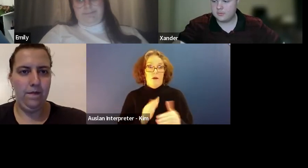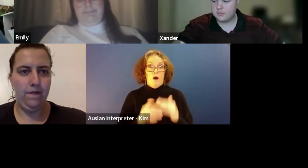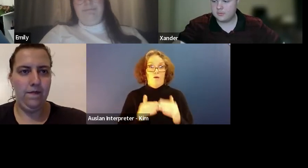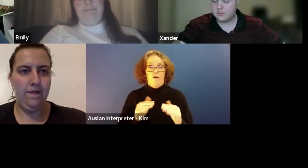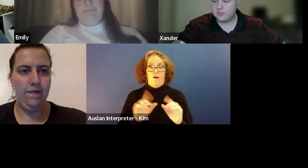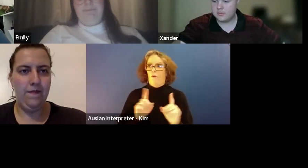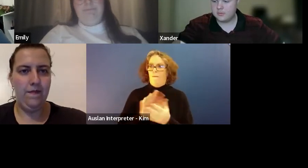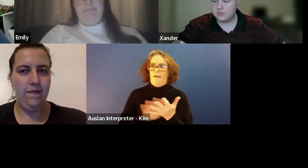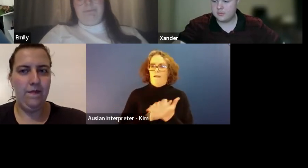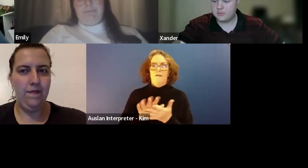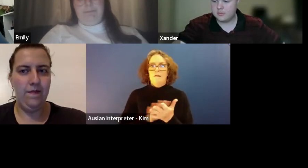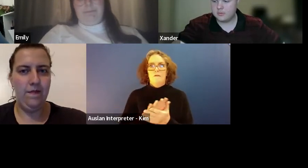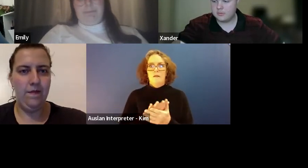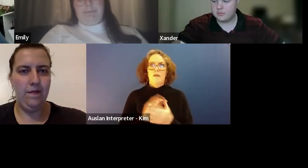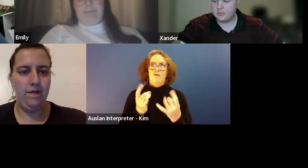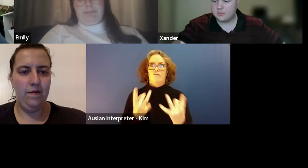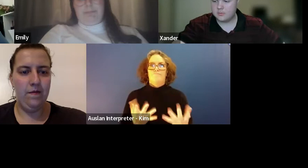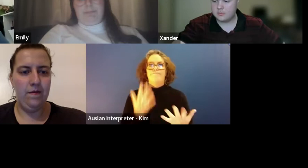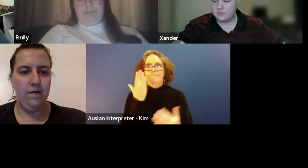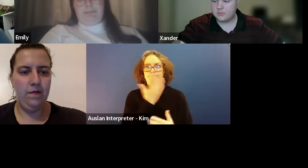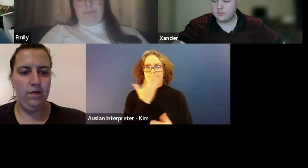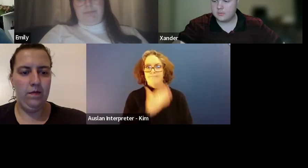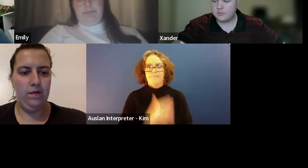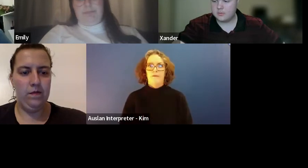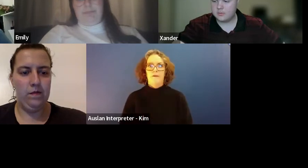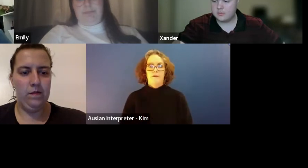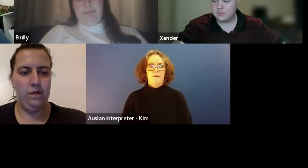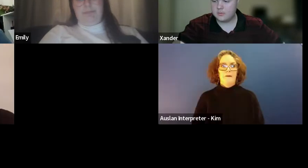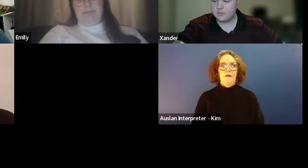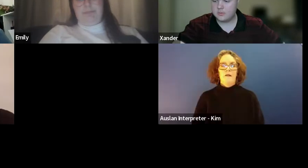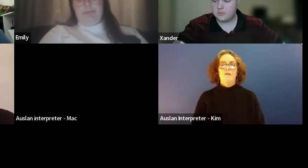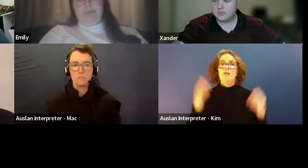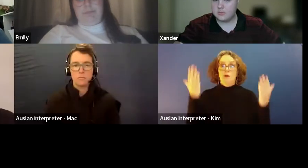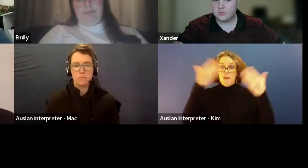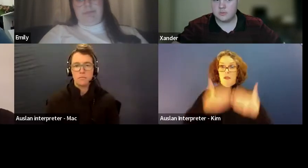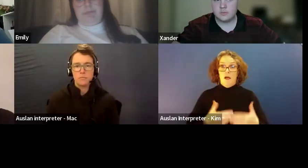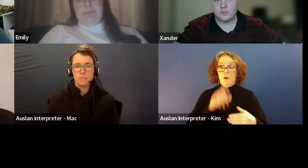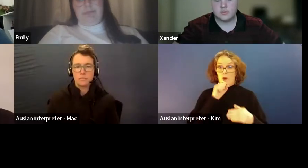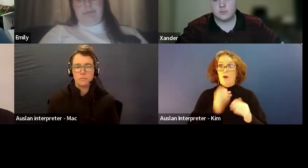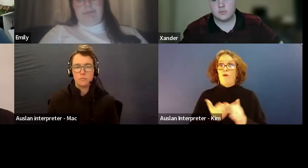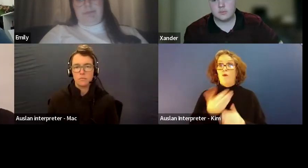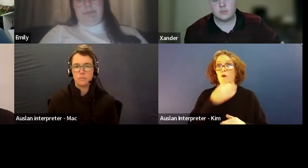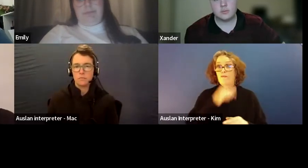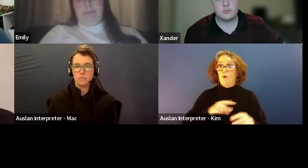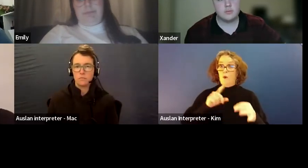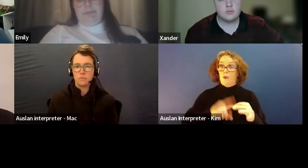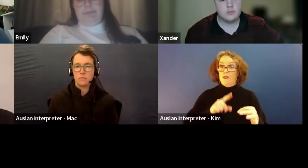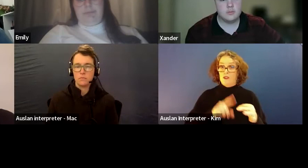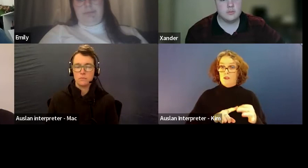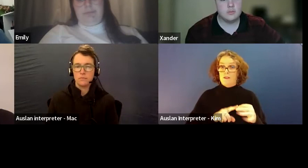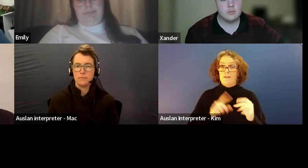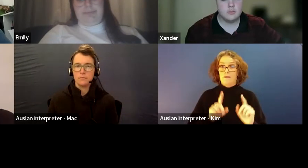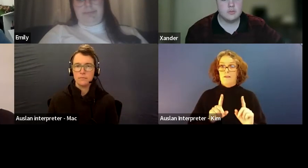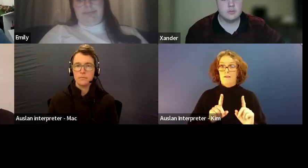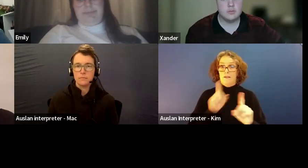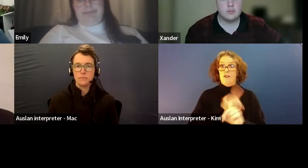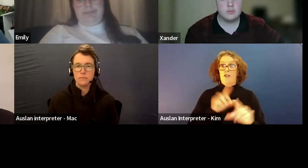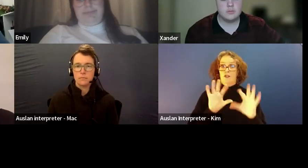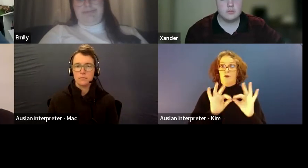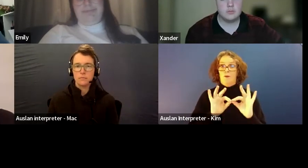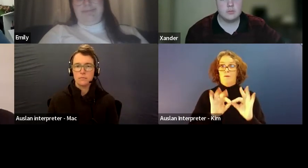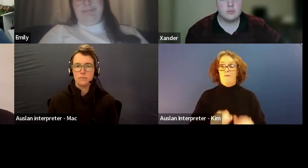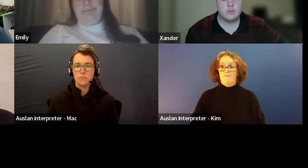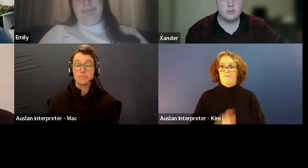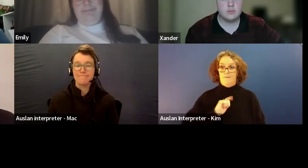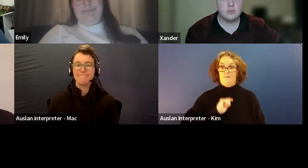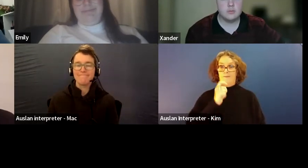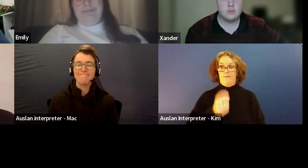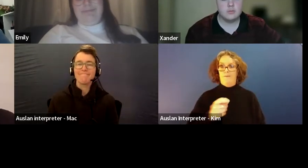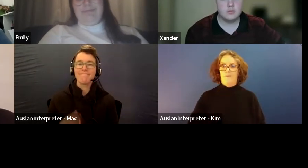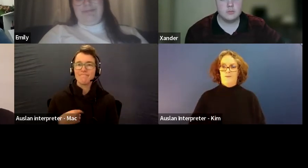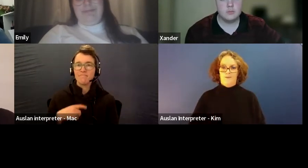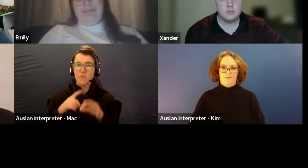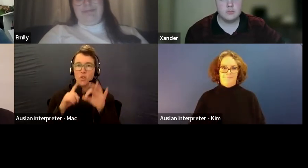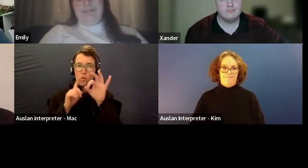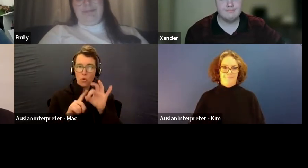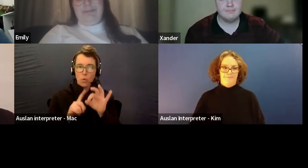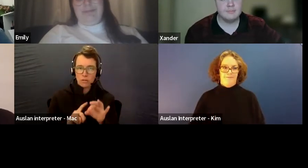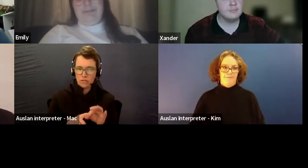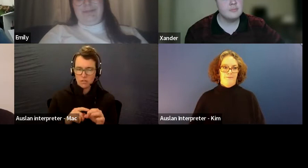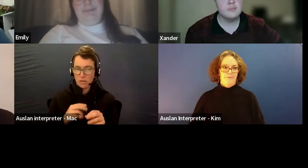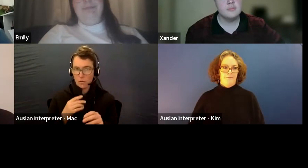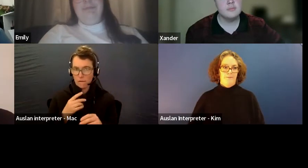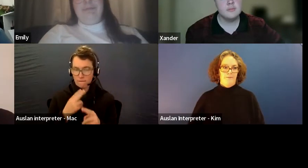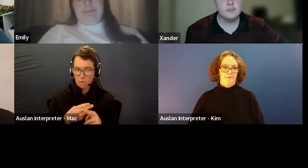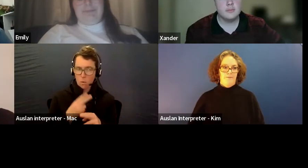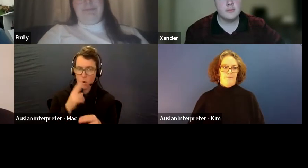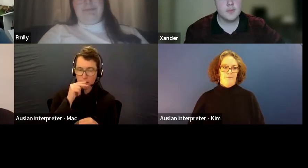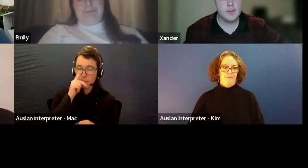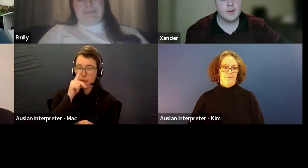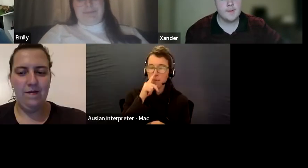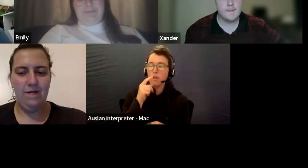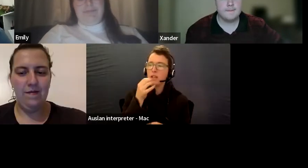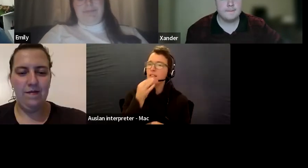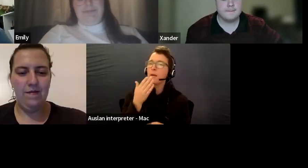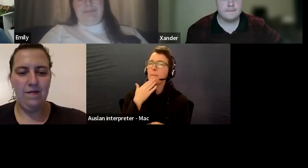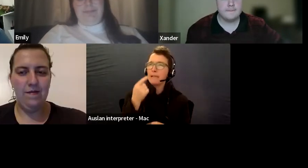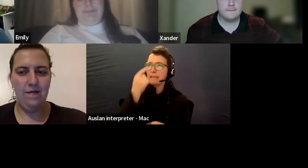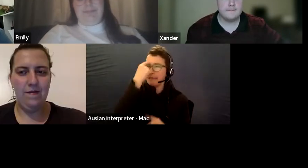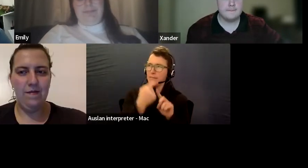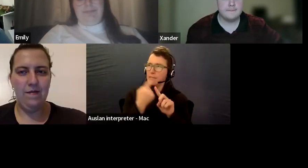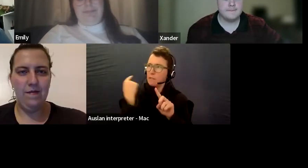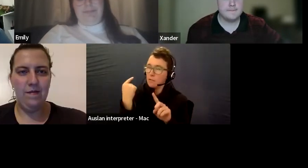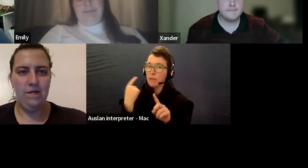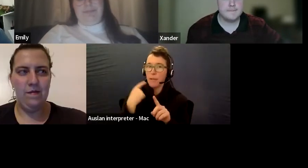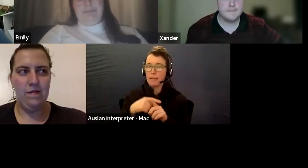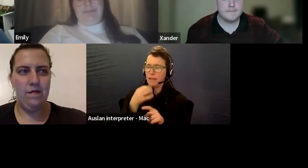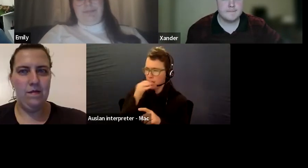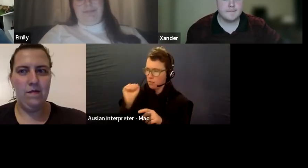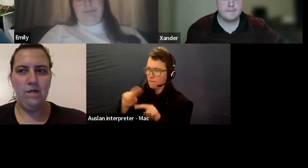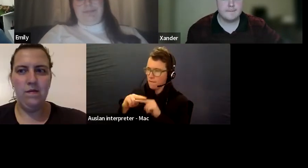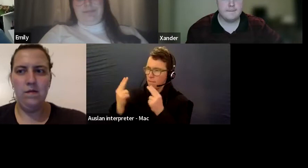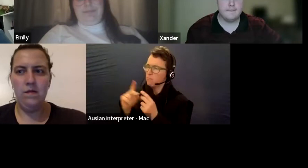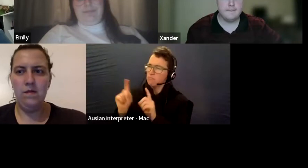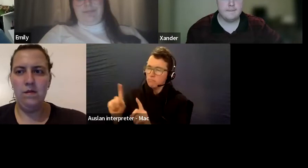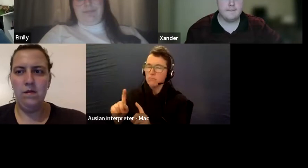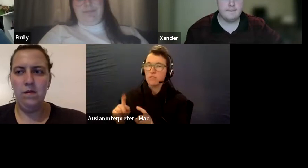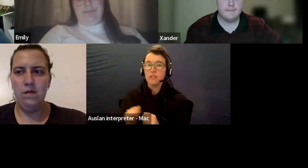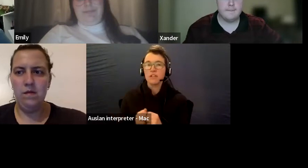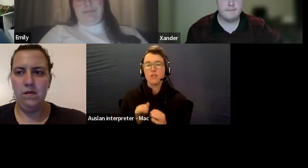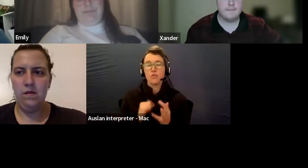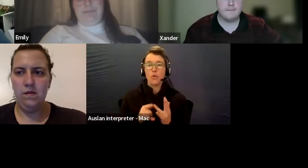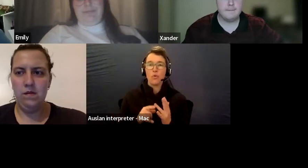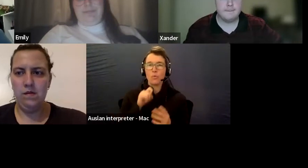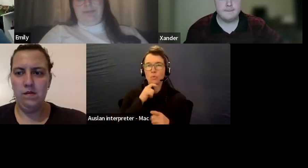of school ready. So what we're going to do today is go through a couple of questions. So the young people have been us to think back in time, or check in with family members, and to reflect on their experiences so some will be good memories, some will